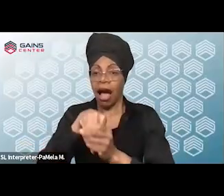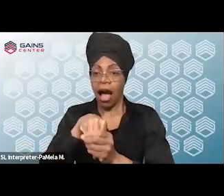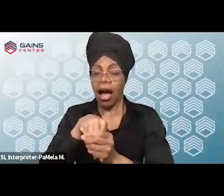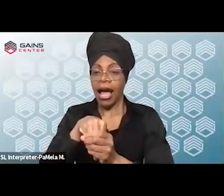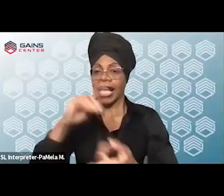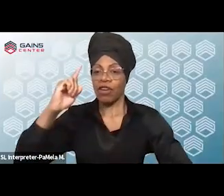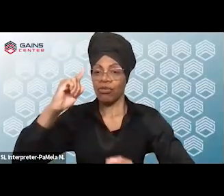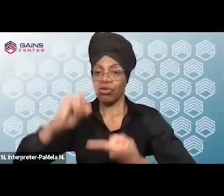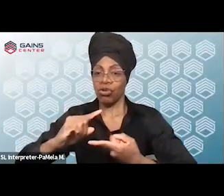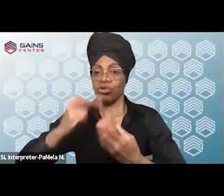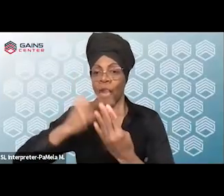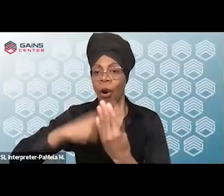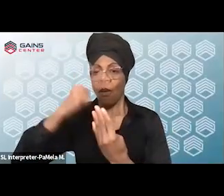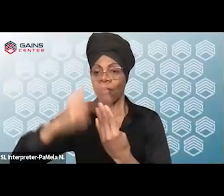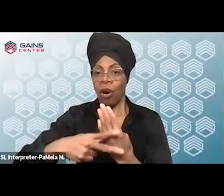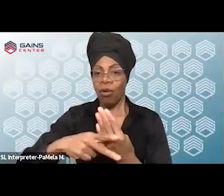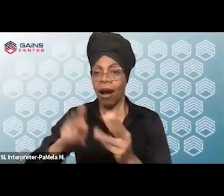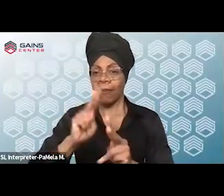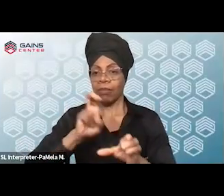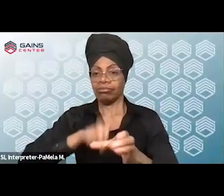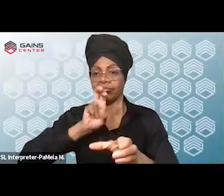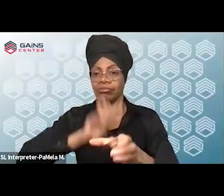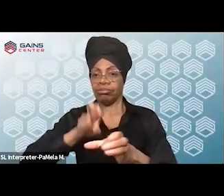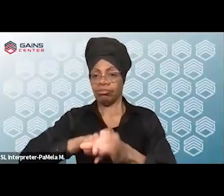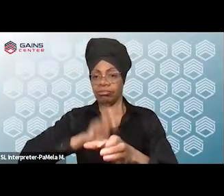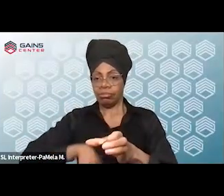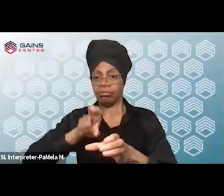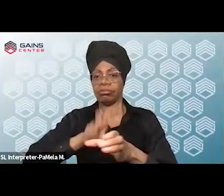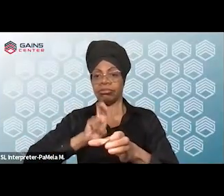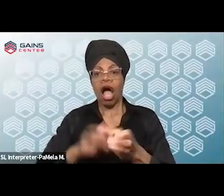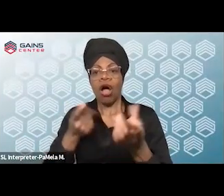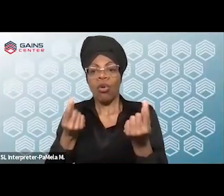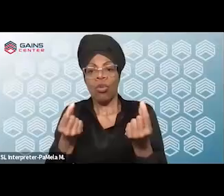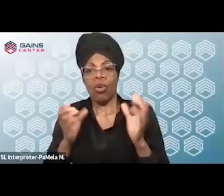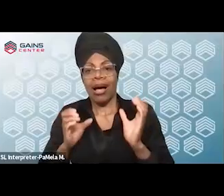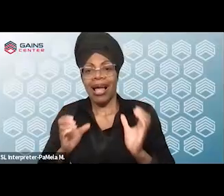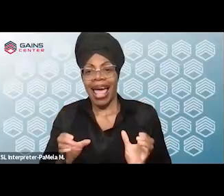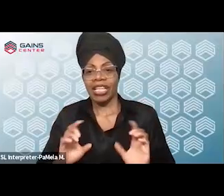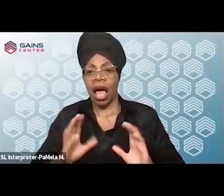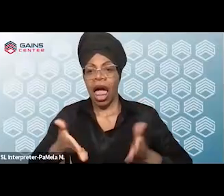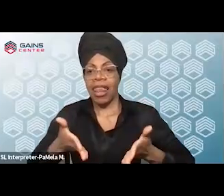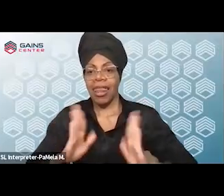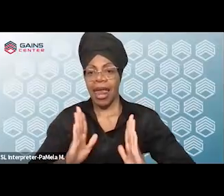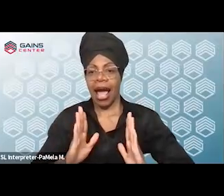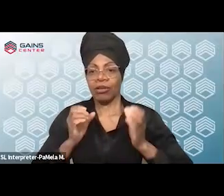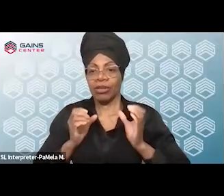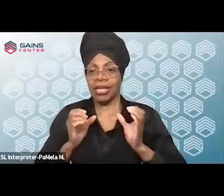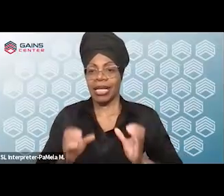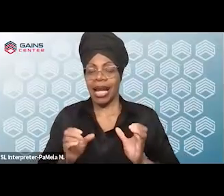That it's going to get clients that are in this storm of trauma response and this pain,